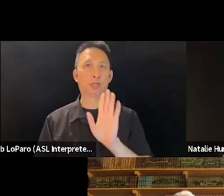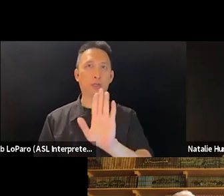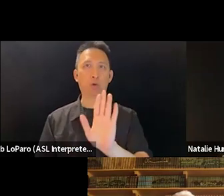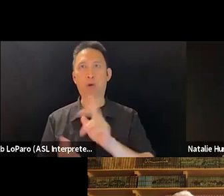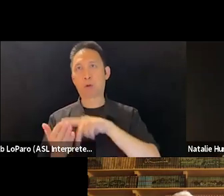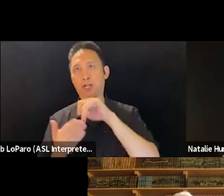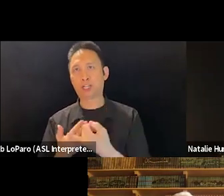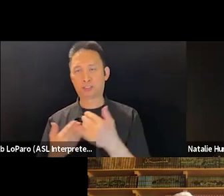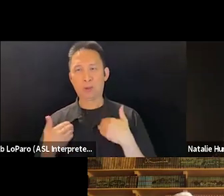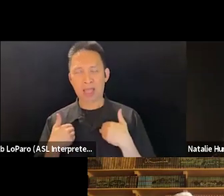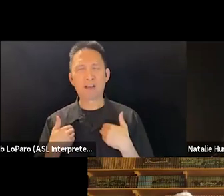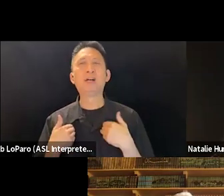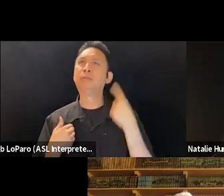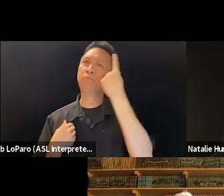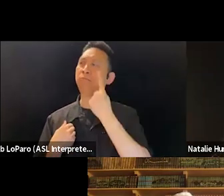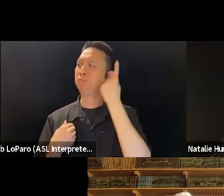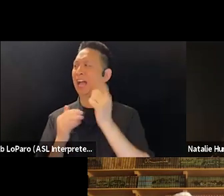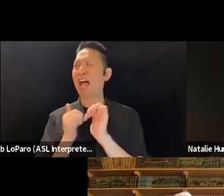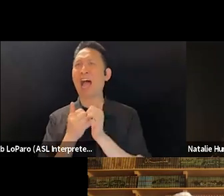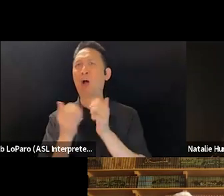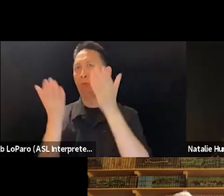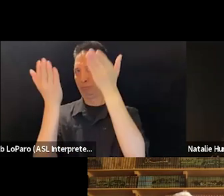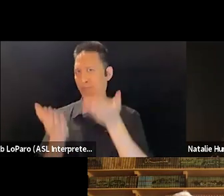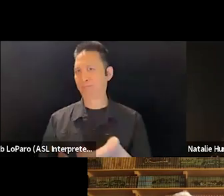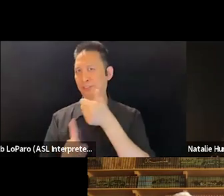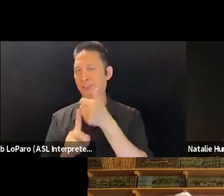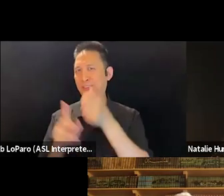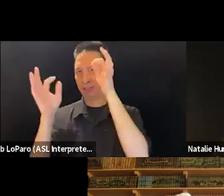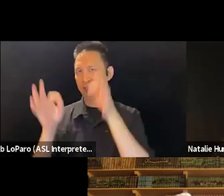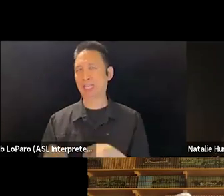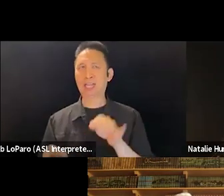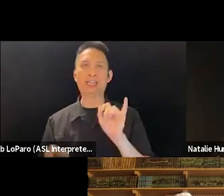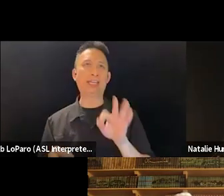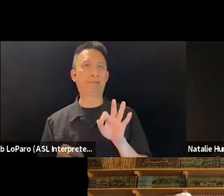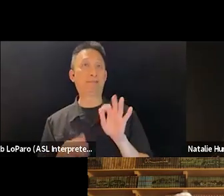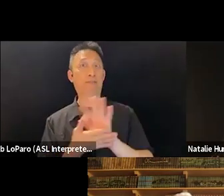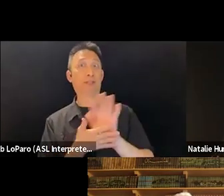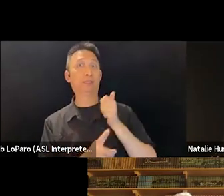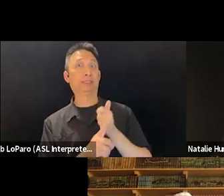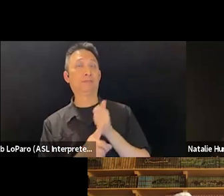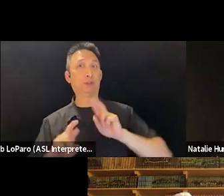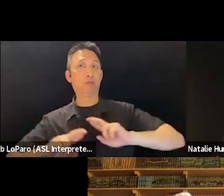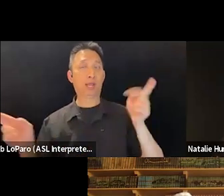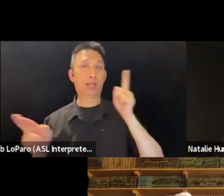How do you decide if this is a broadcast film and hence go to get money from the broadcaster